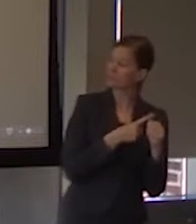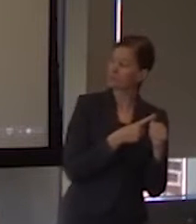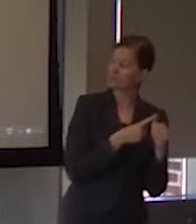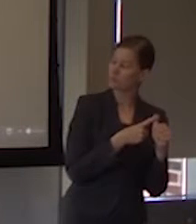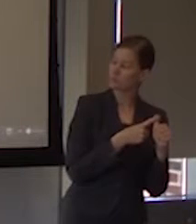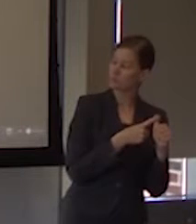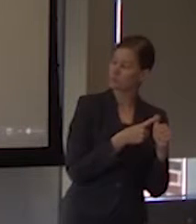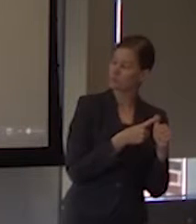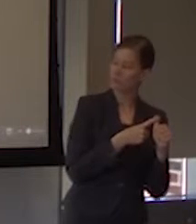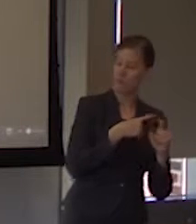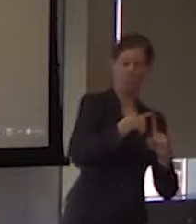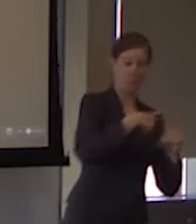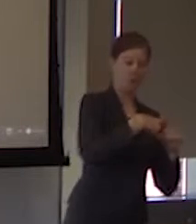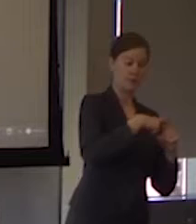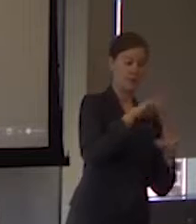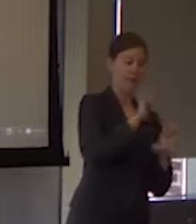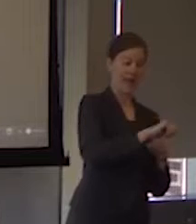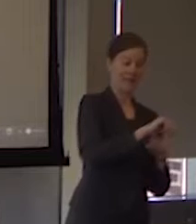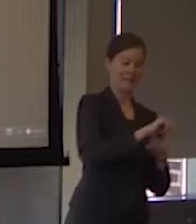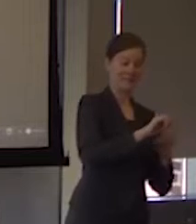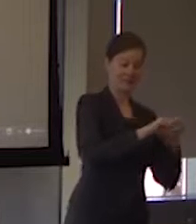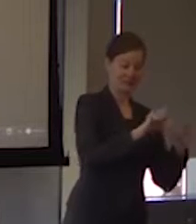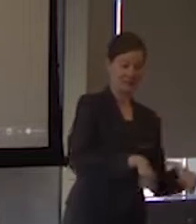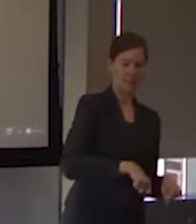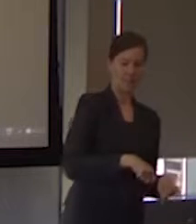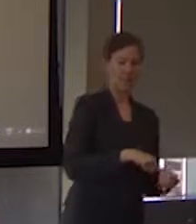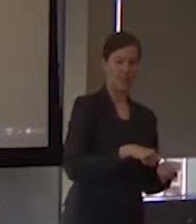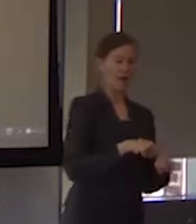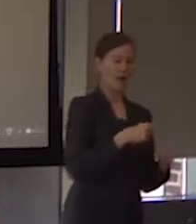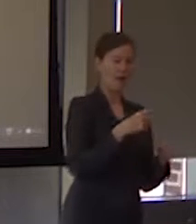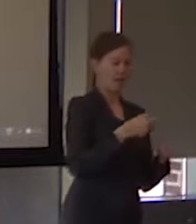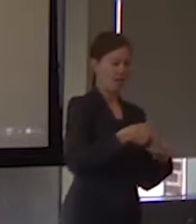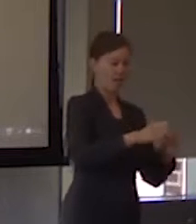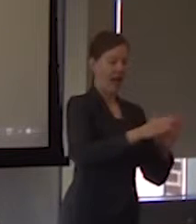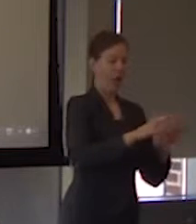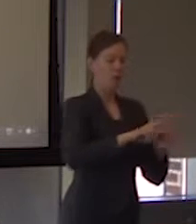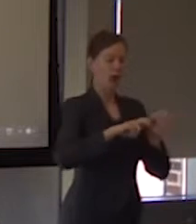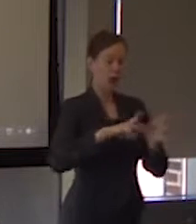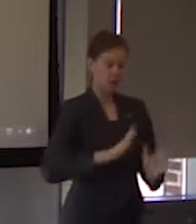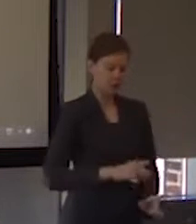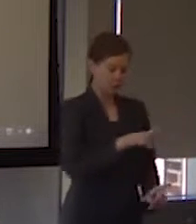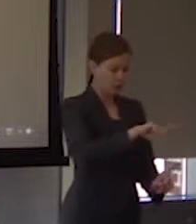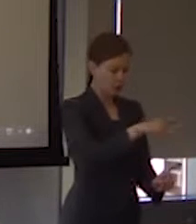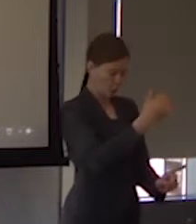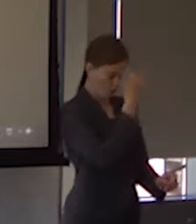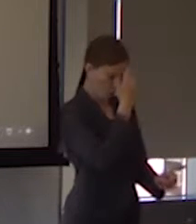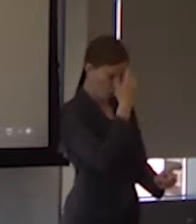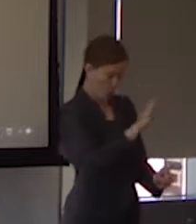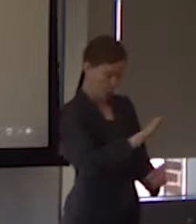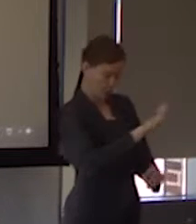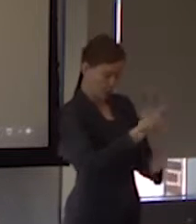the operating system. You know, give riders, a way to even know approximately what time they're even going to get off the bus.